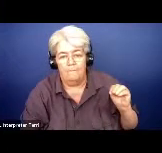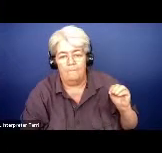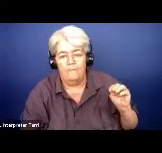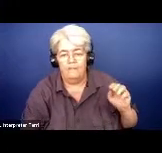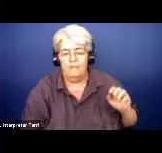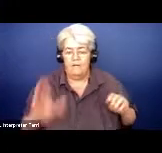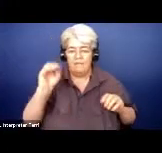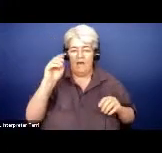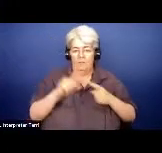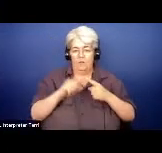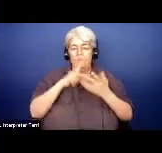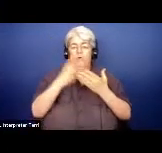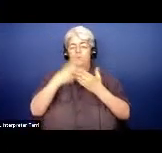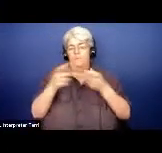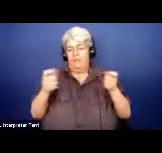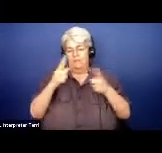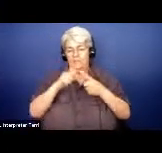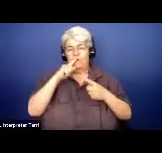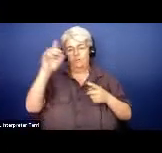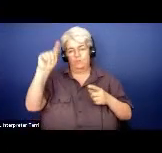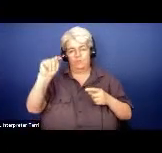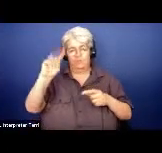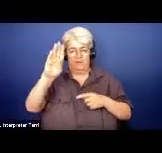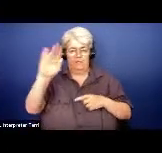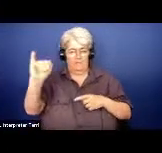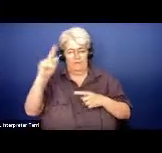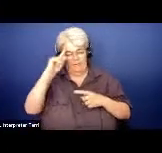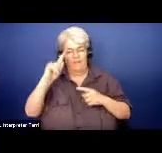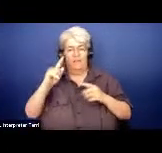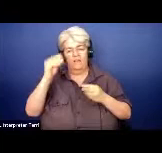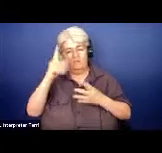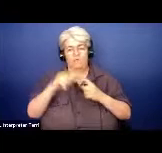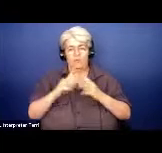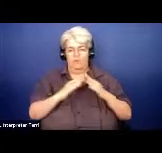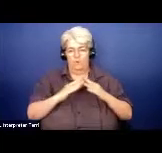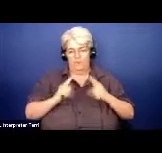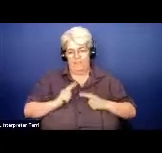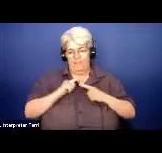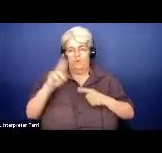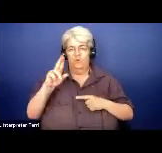brain injury state partnership program and the administration for community living here at the U.S. Department of Health and Human